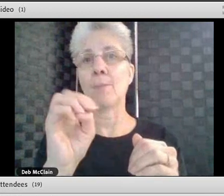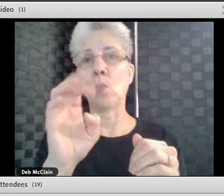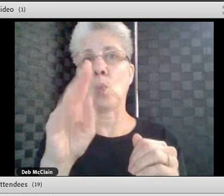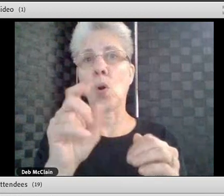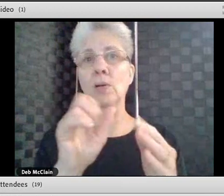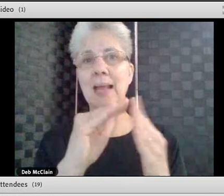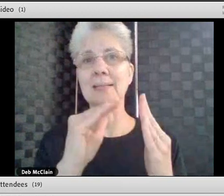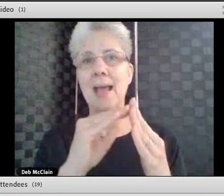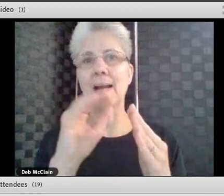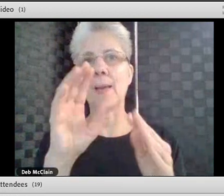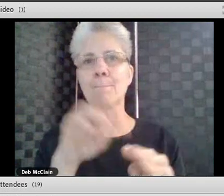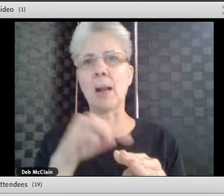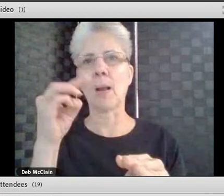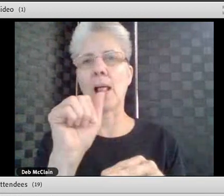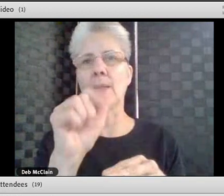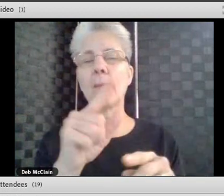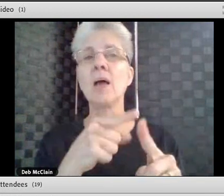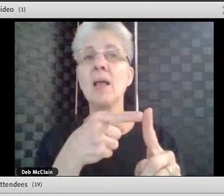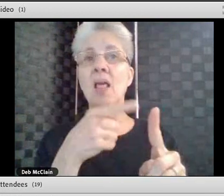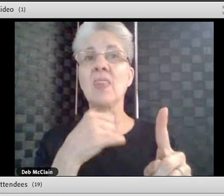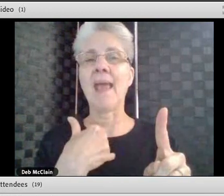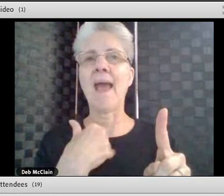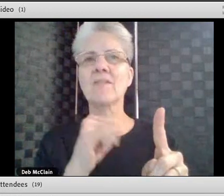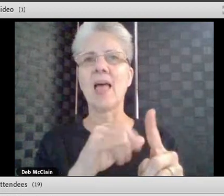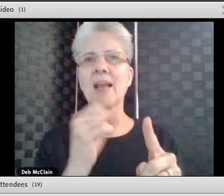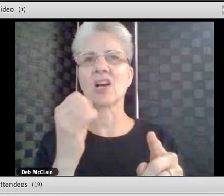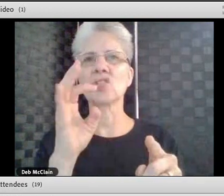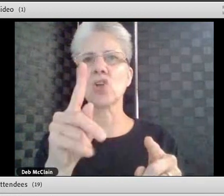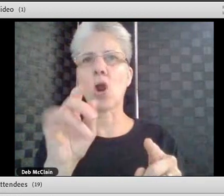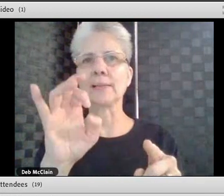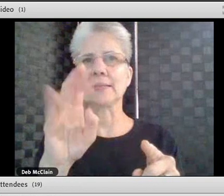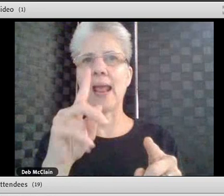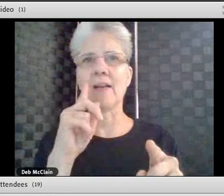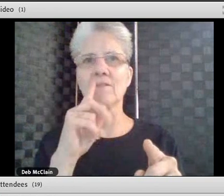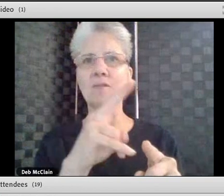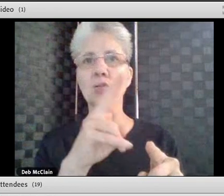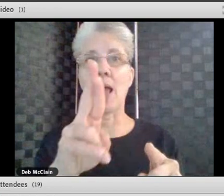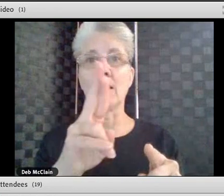which is downtown in Alabama in Montgomery, and they have, like, a "Shark Tank"